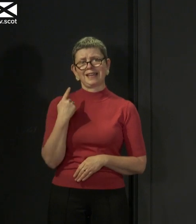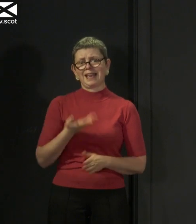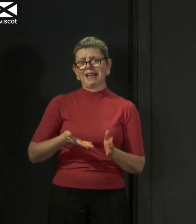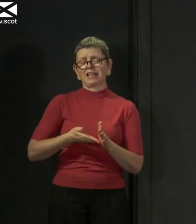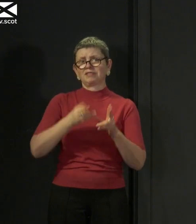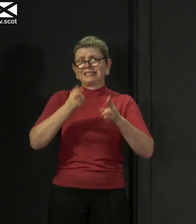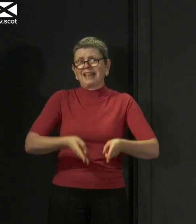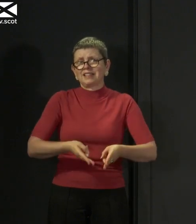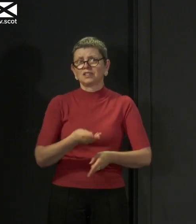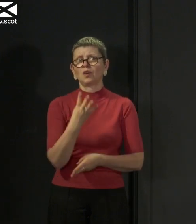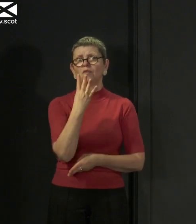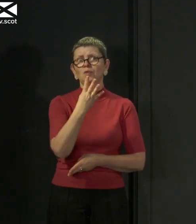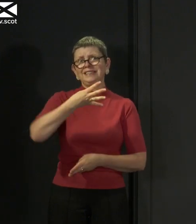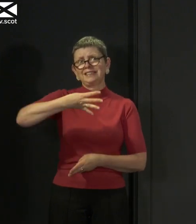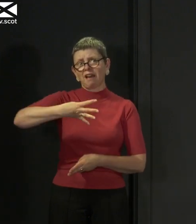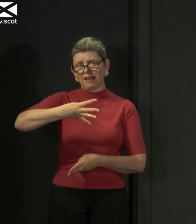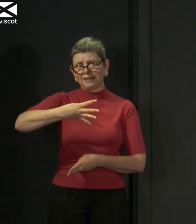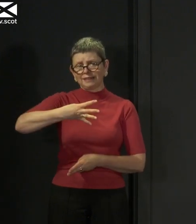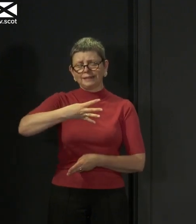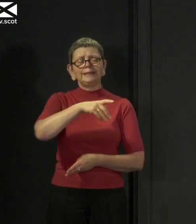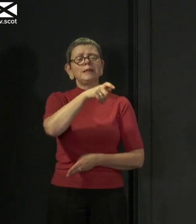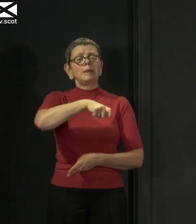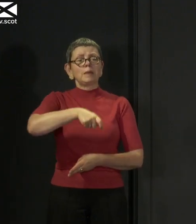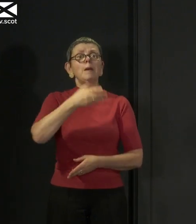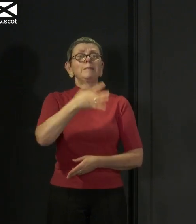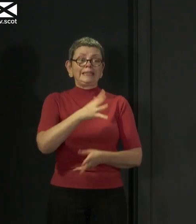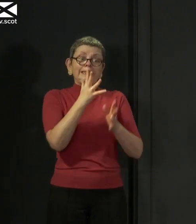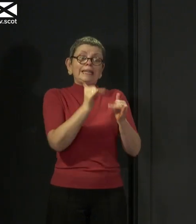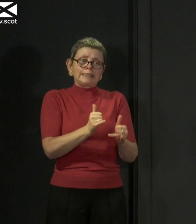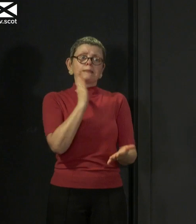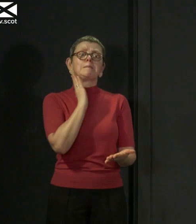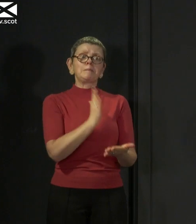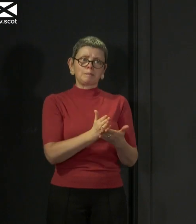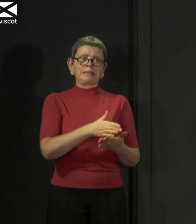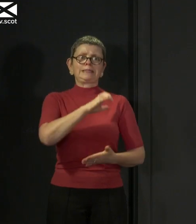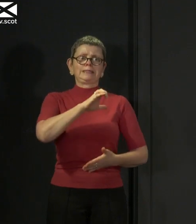registered of patients who had been confirmed through a test as having COVID-19, that takes